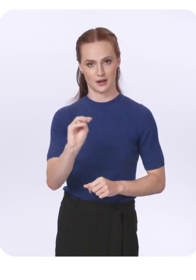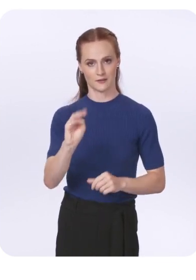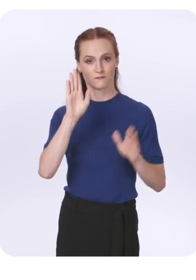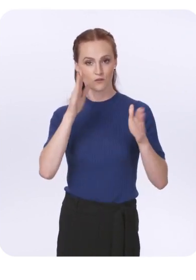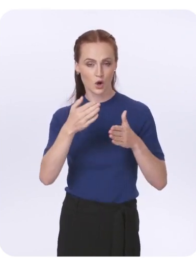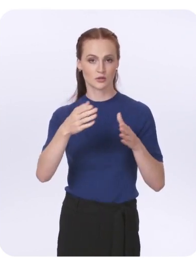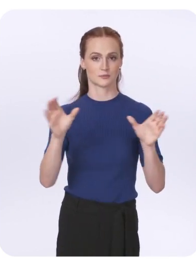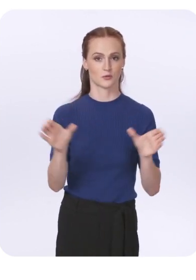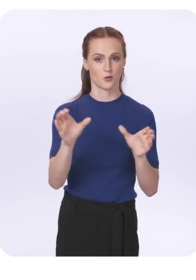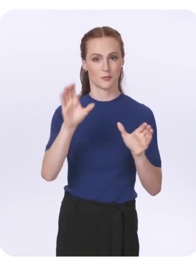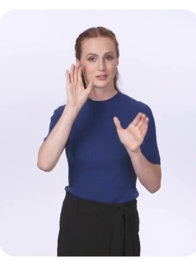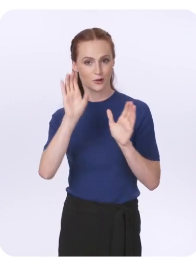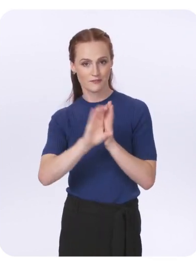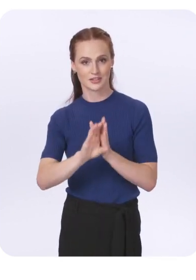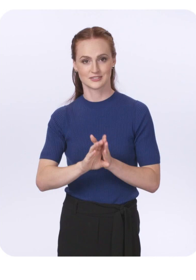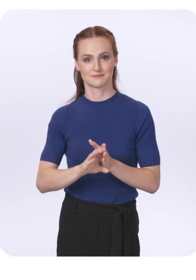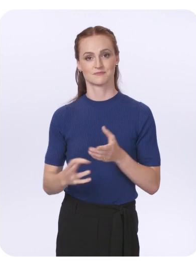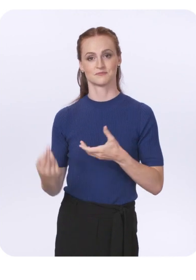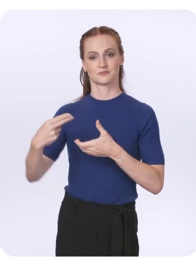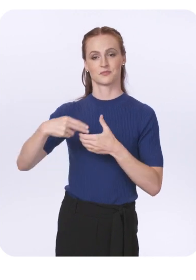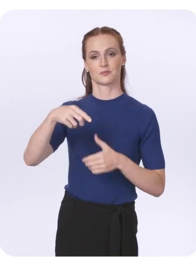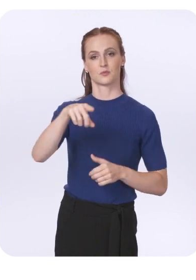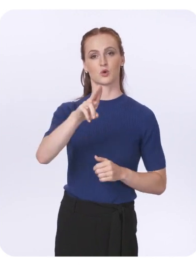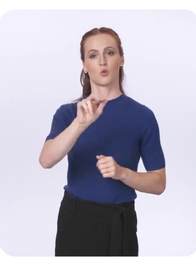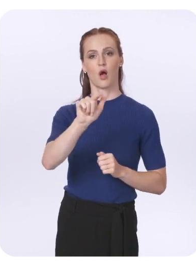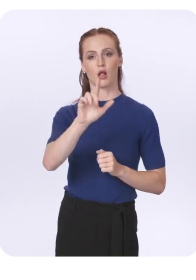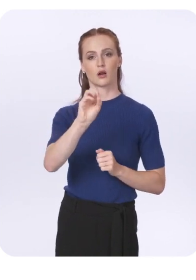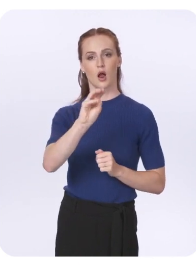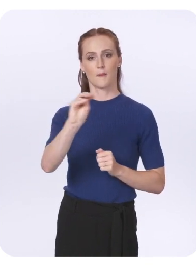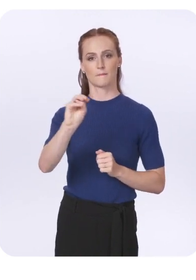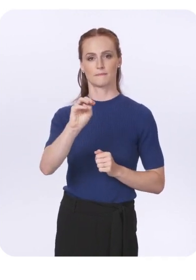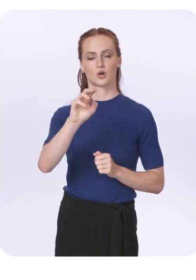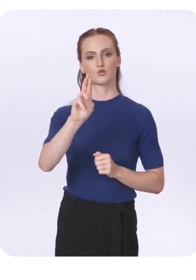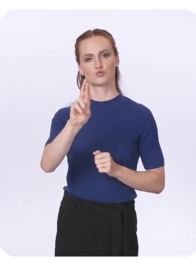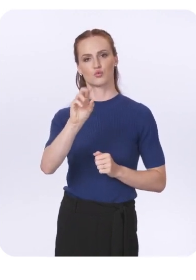And I’m joined by our Qualcomm partner, Rodrigo Holztrattner.